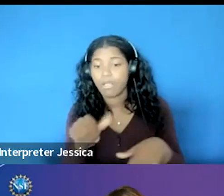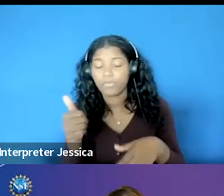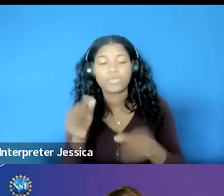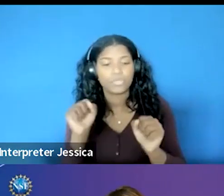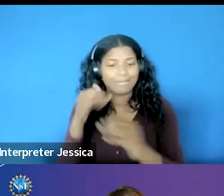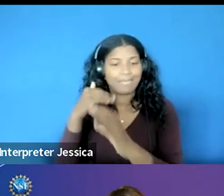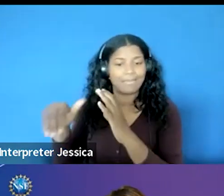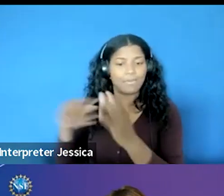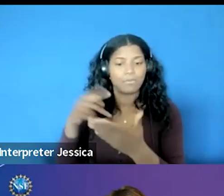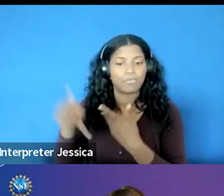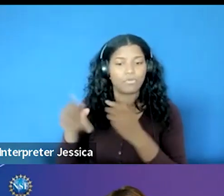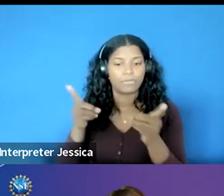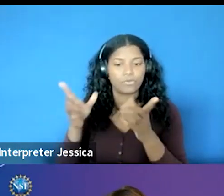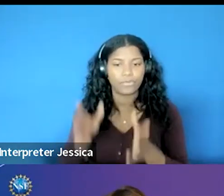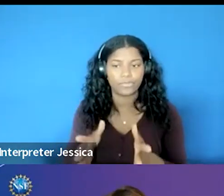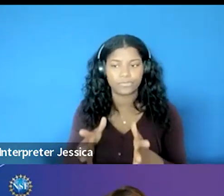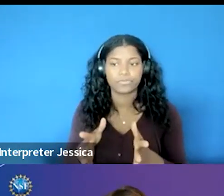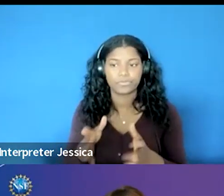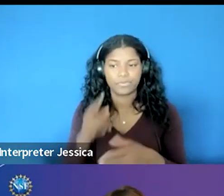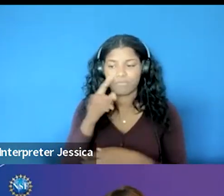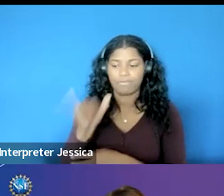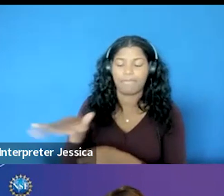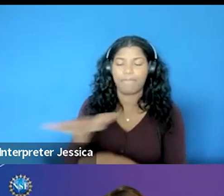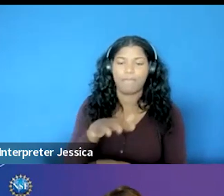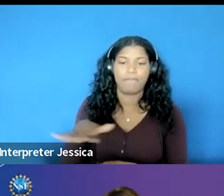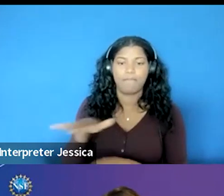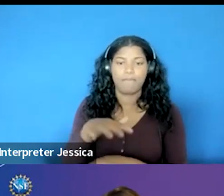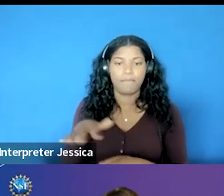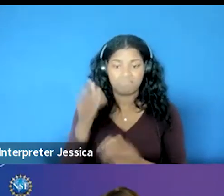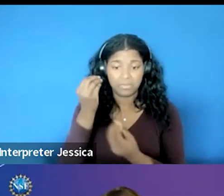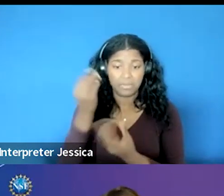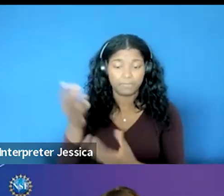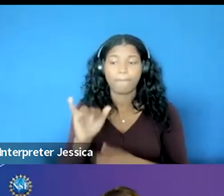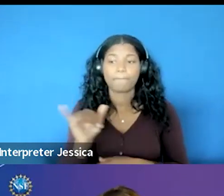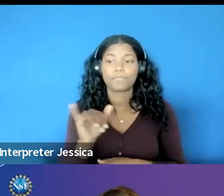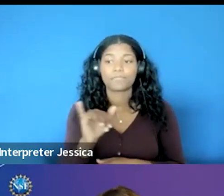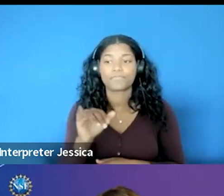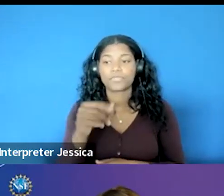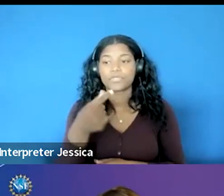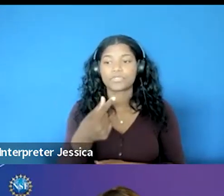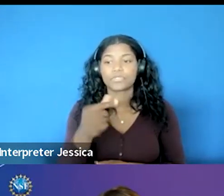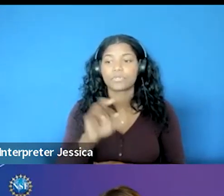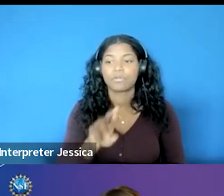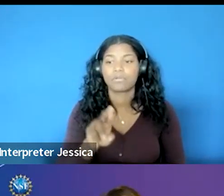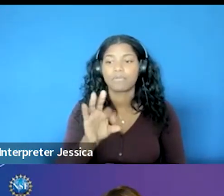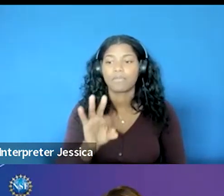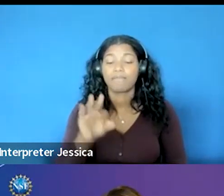to the program director for that in that field. And maybe I should give a shout out to GRFP as well, because they're always looking